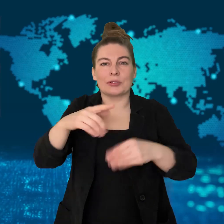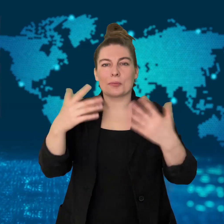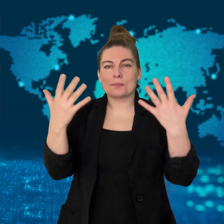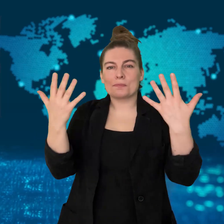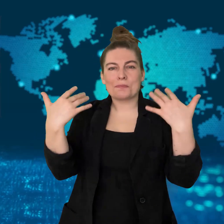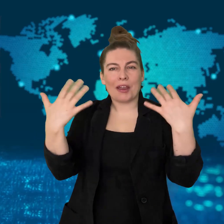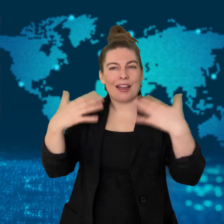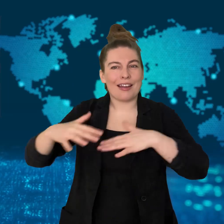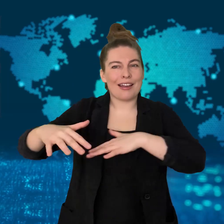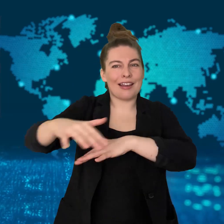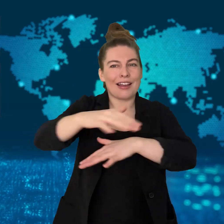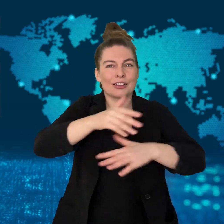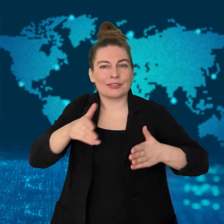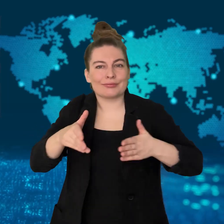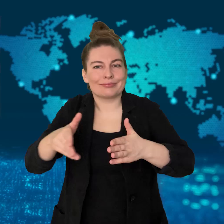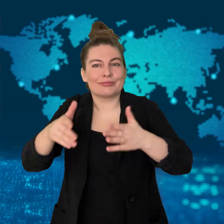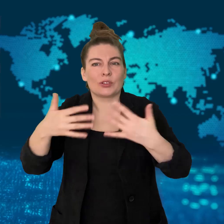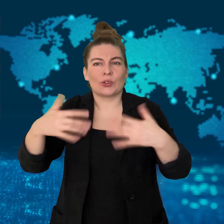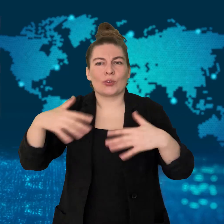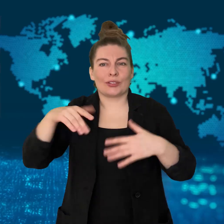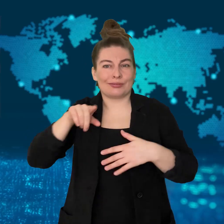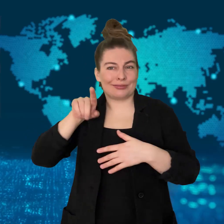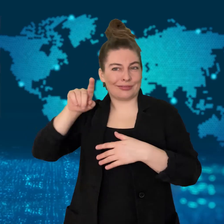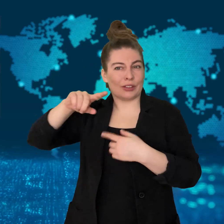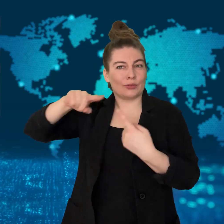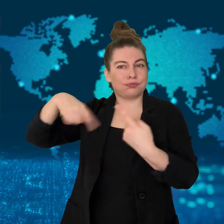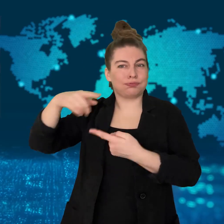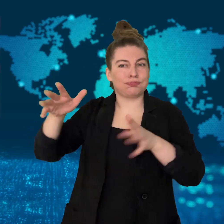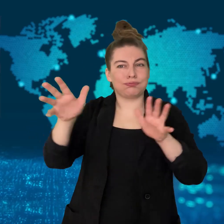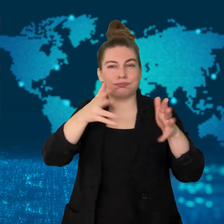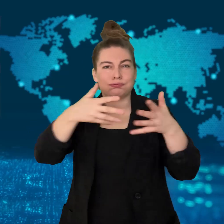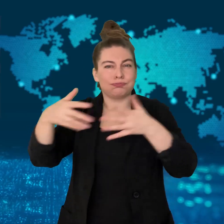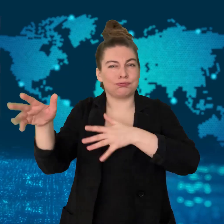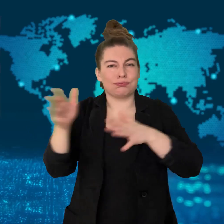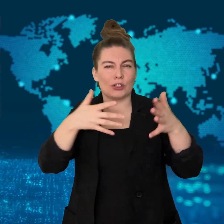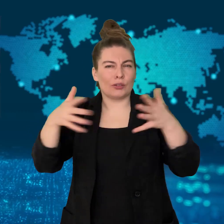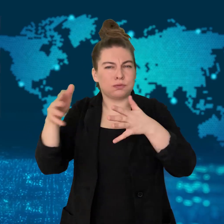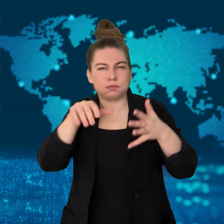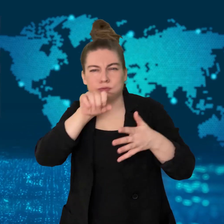Because of the loss, telephone reception was lost.